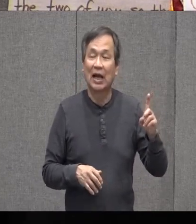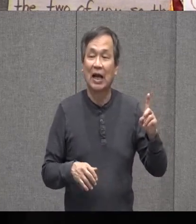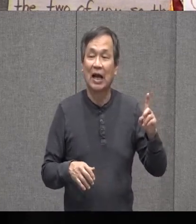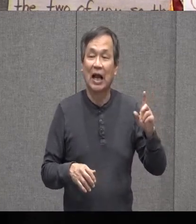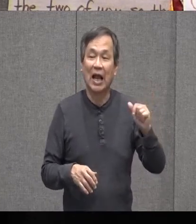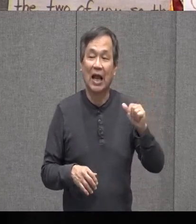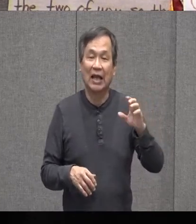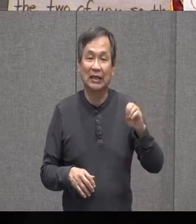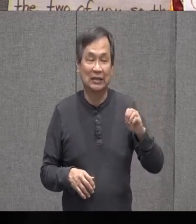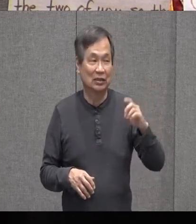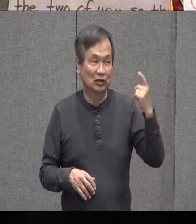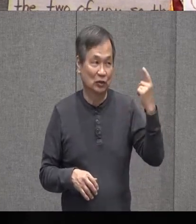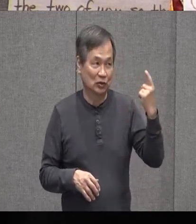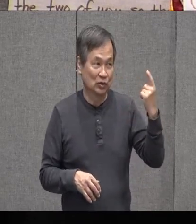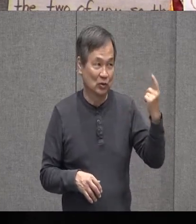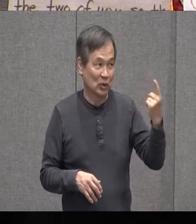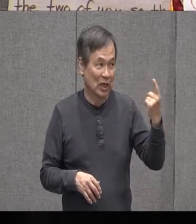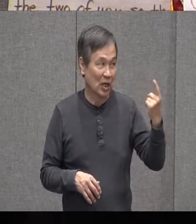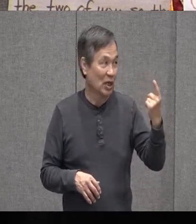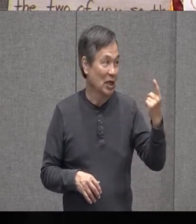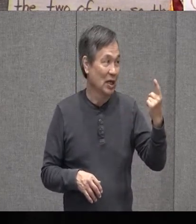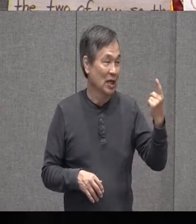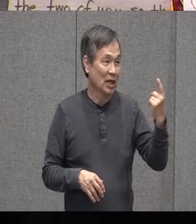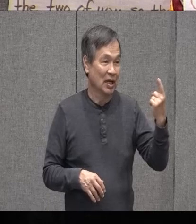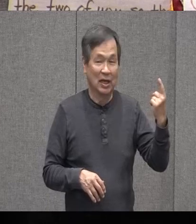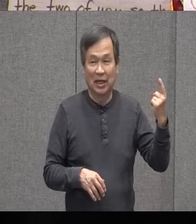So I have a queen which is a 10 minus one.